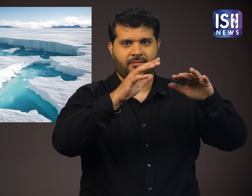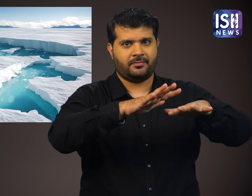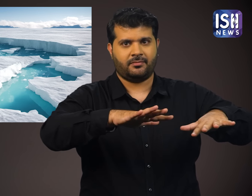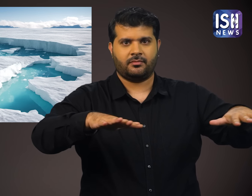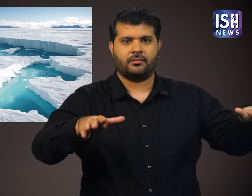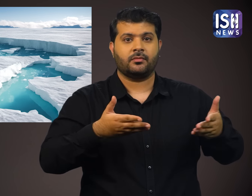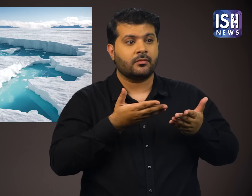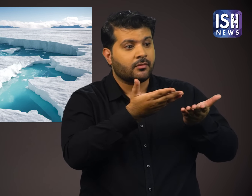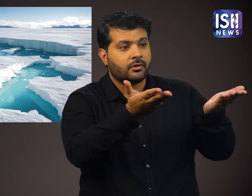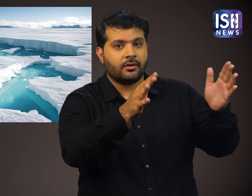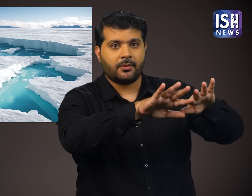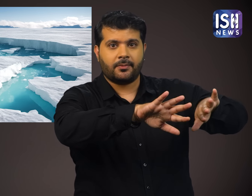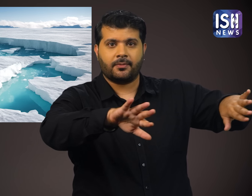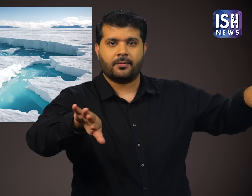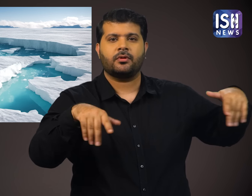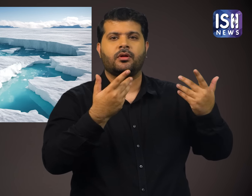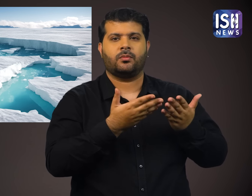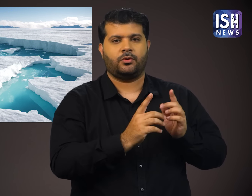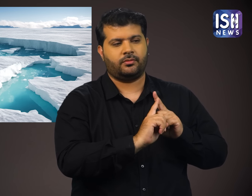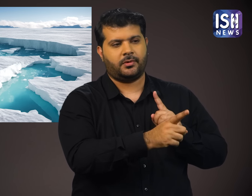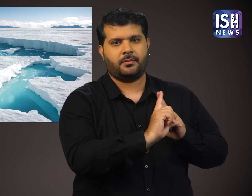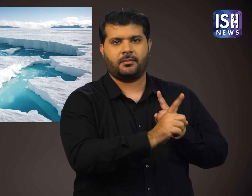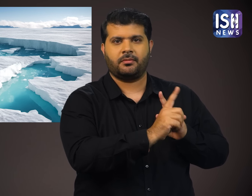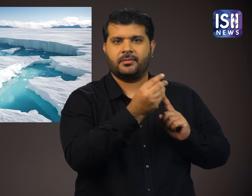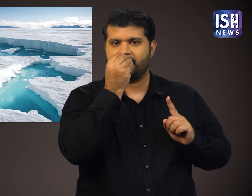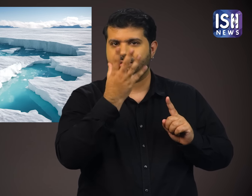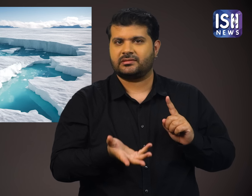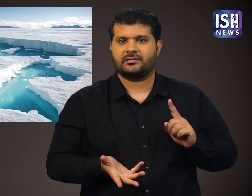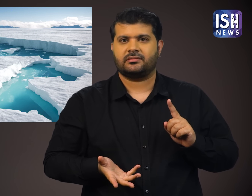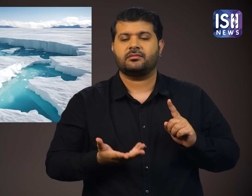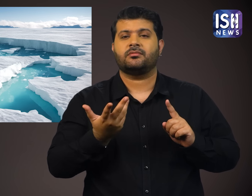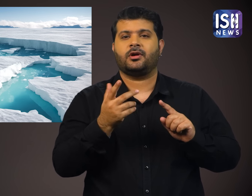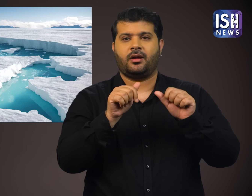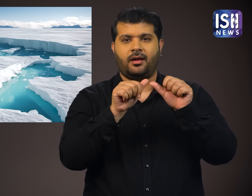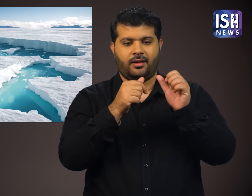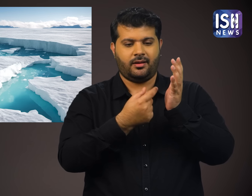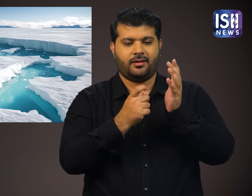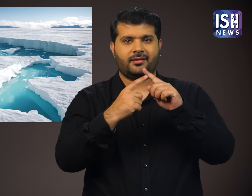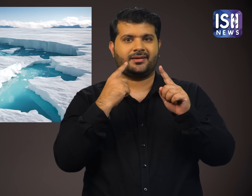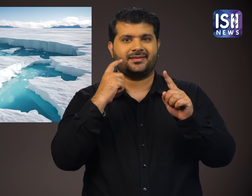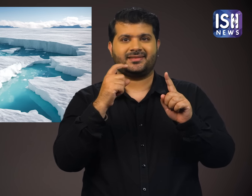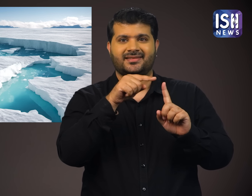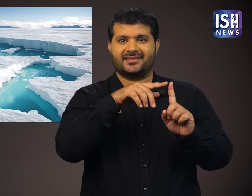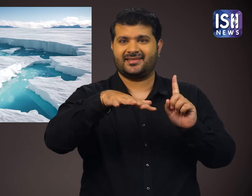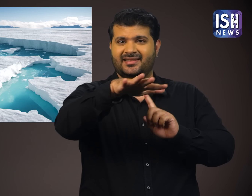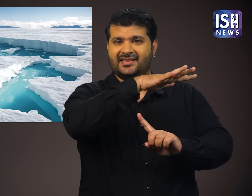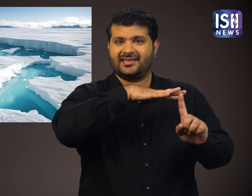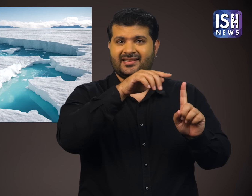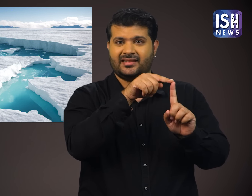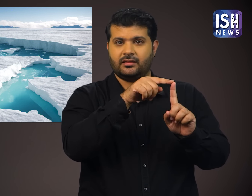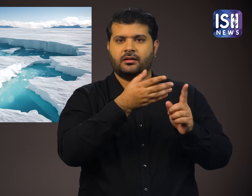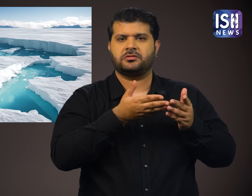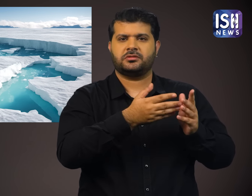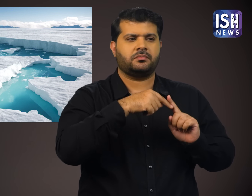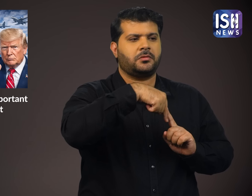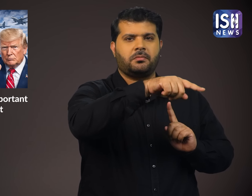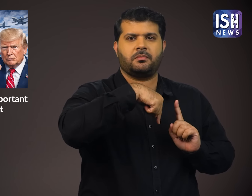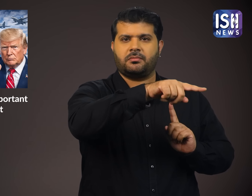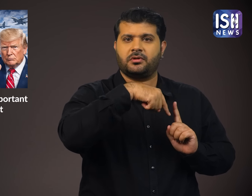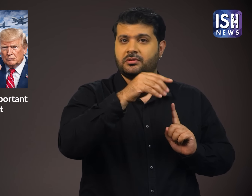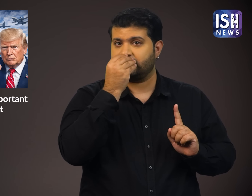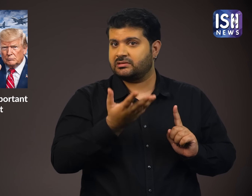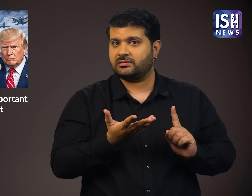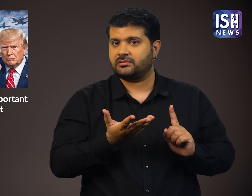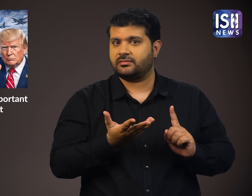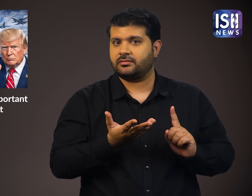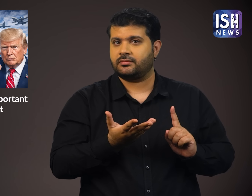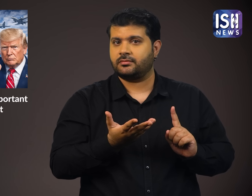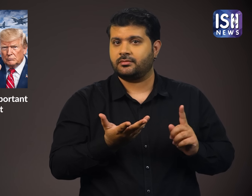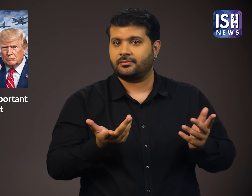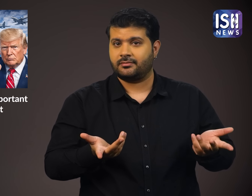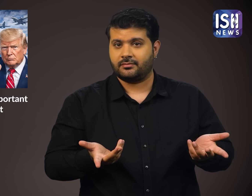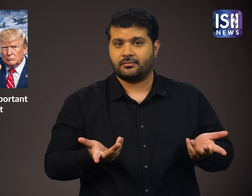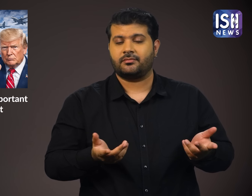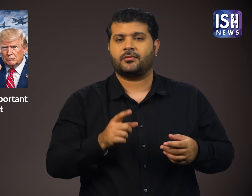This will open new sea trade routes in the Arctic. It will make shipping and trade easier.